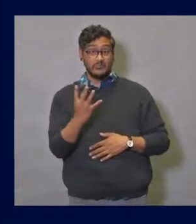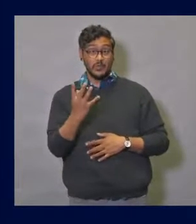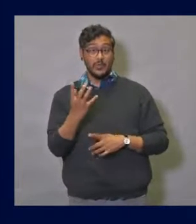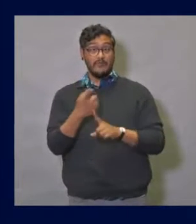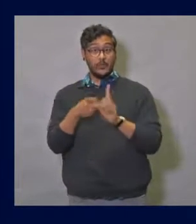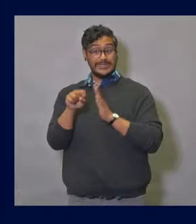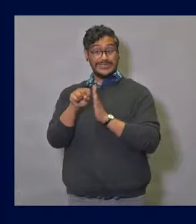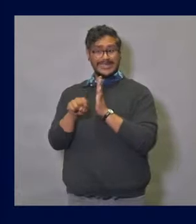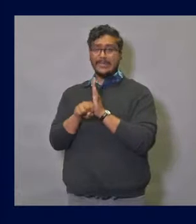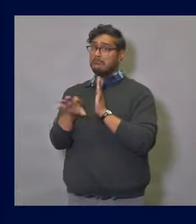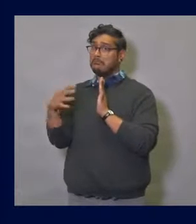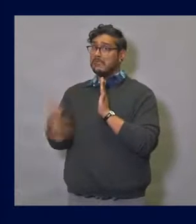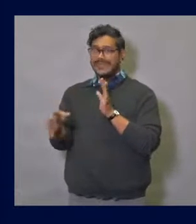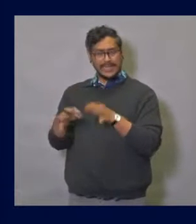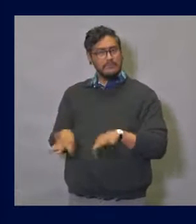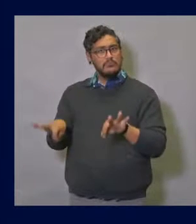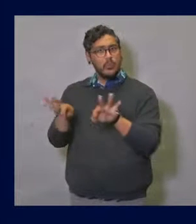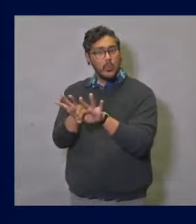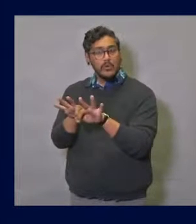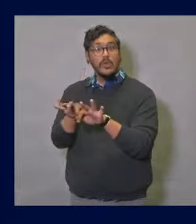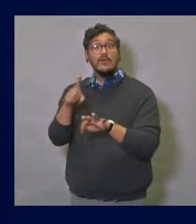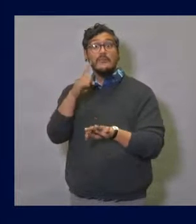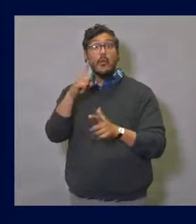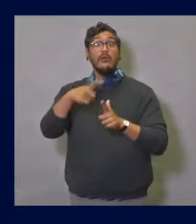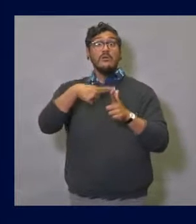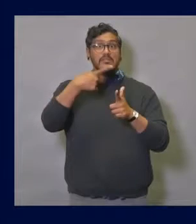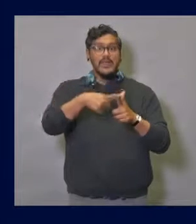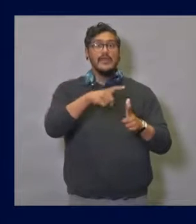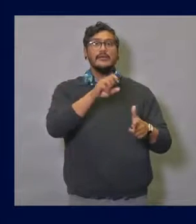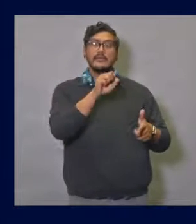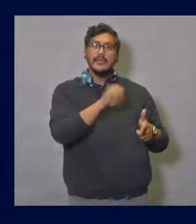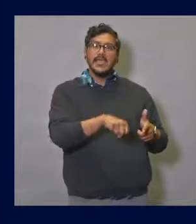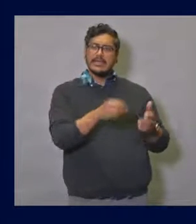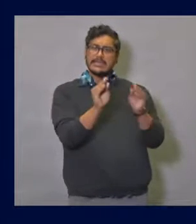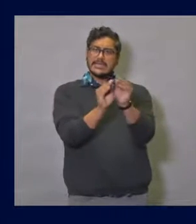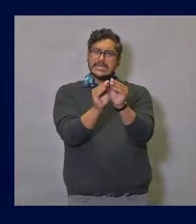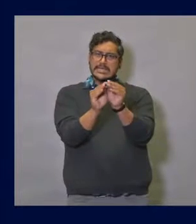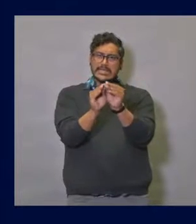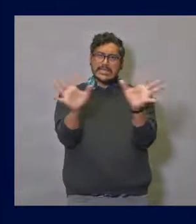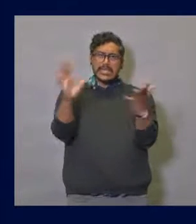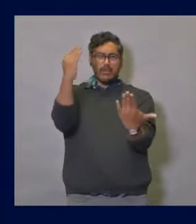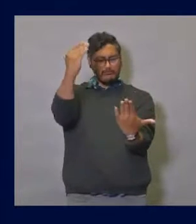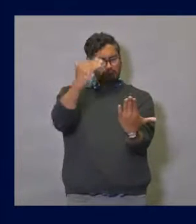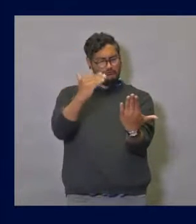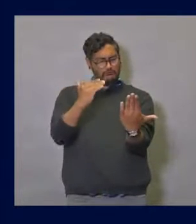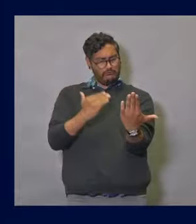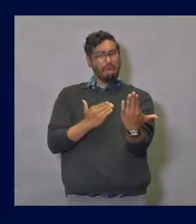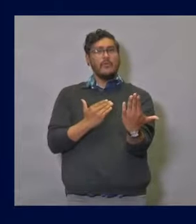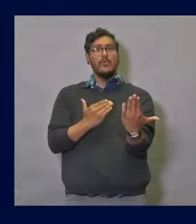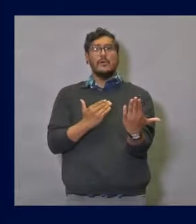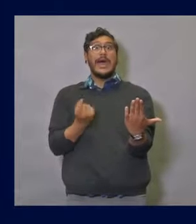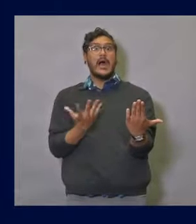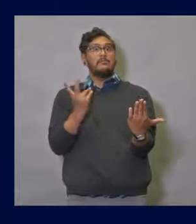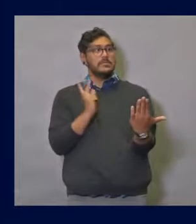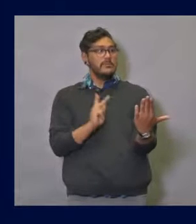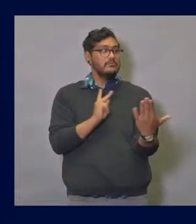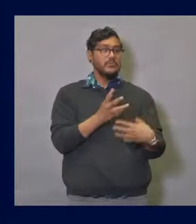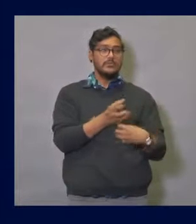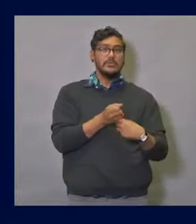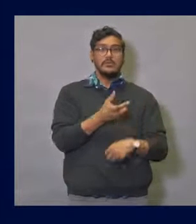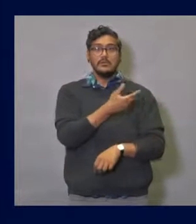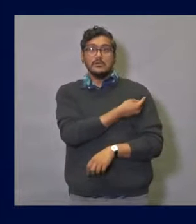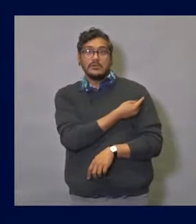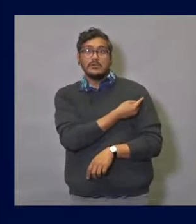DATOS.